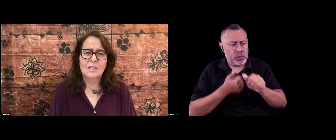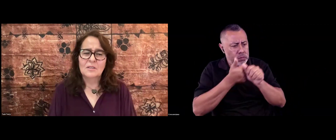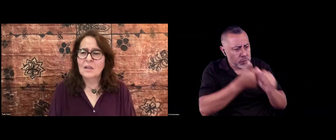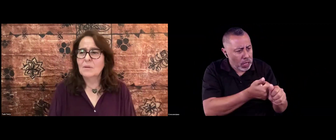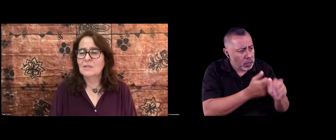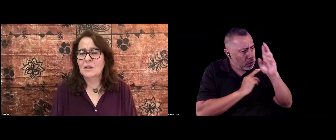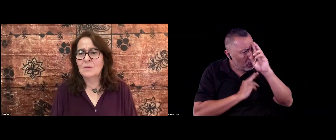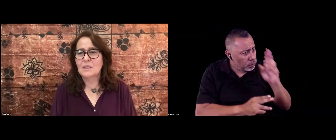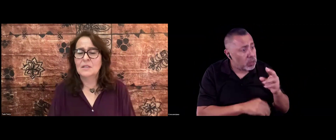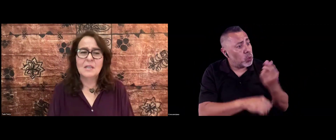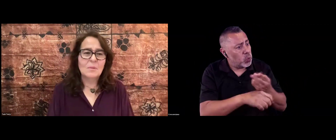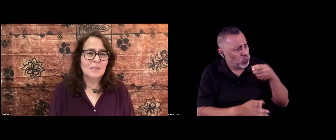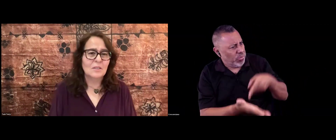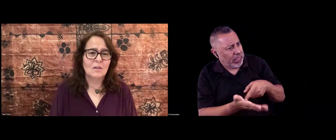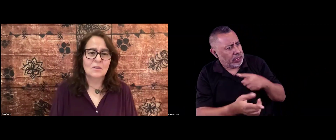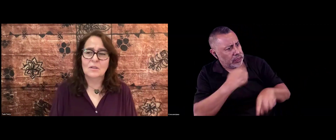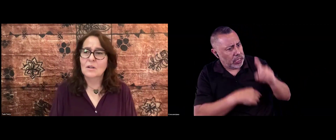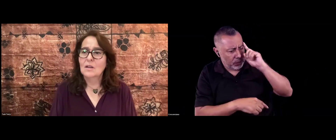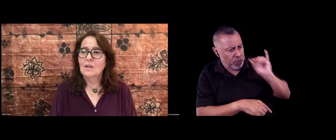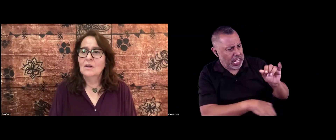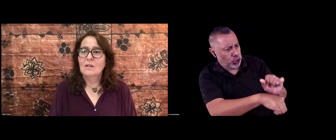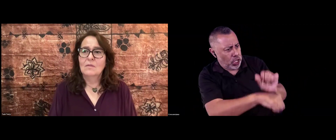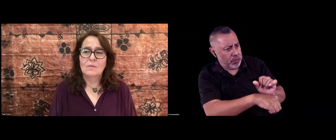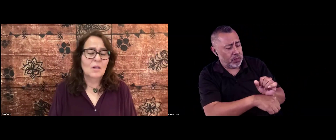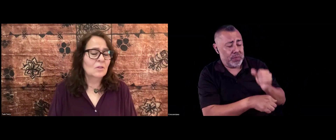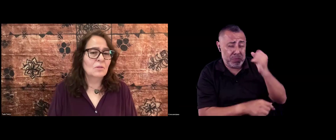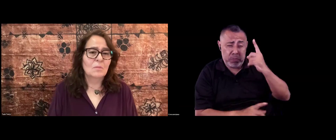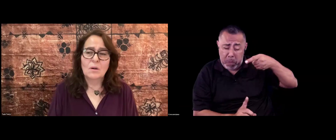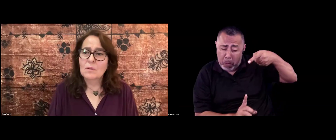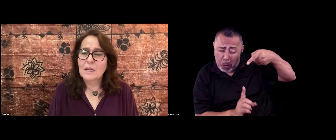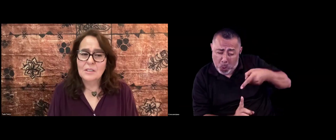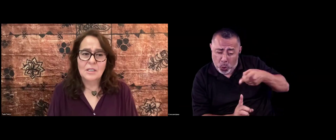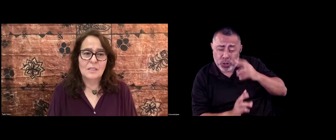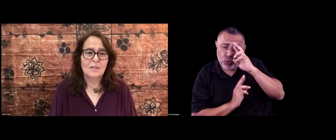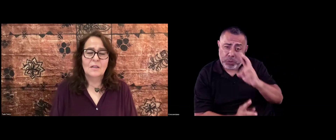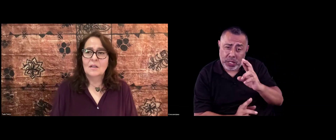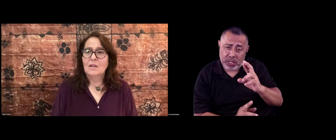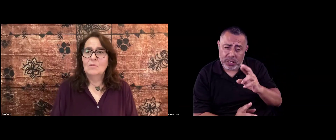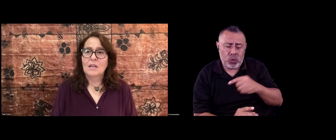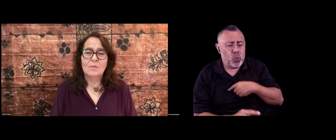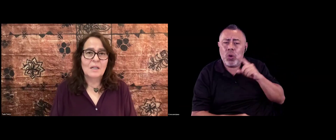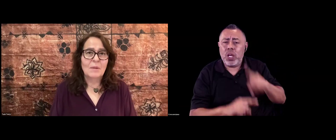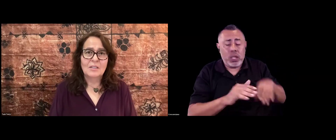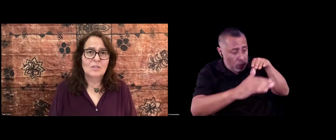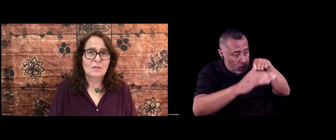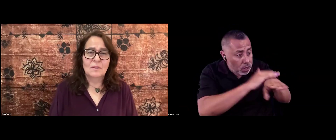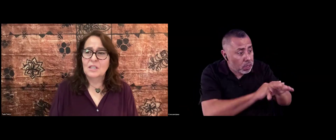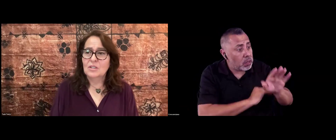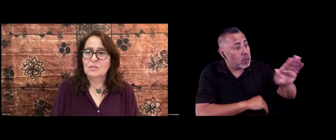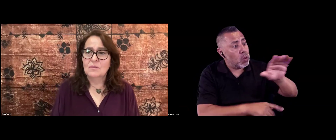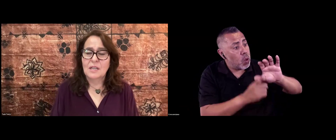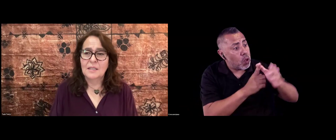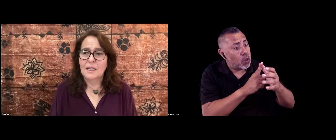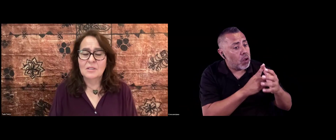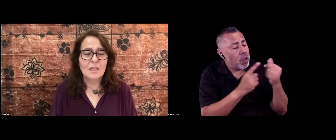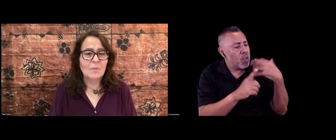It's not about stepping into anybody's culture. Cultural appropriation. Becoming a master of a teacher of signline.